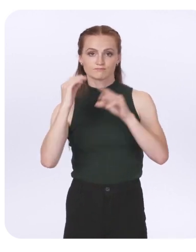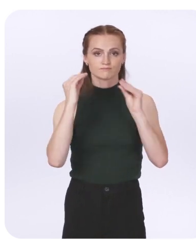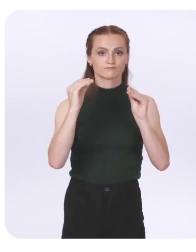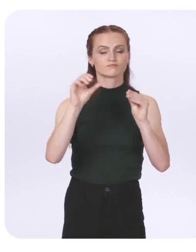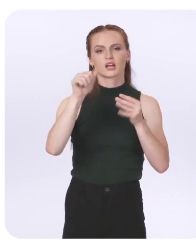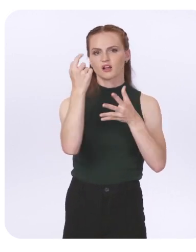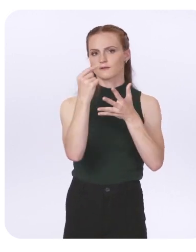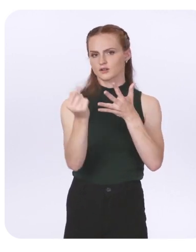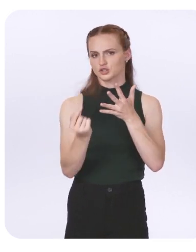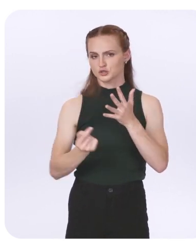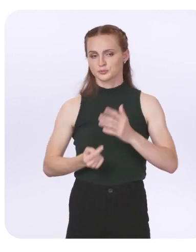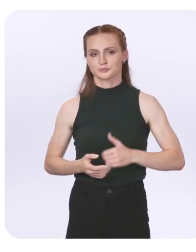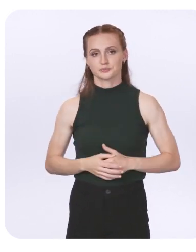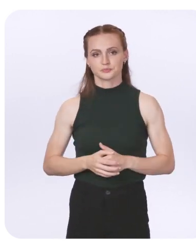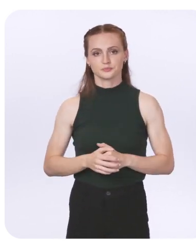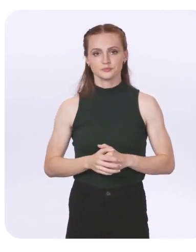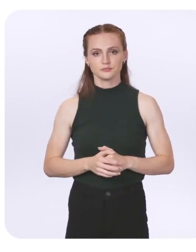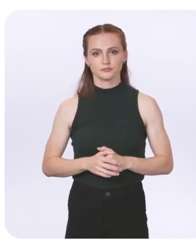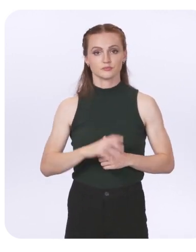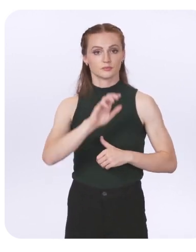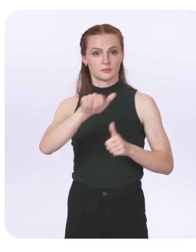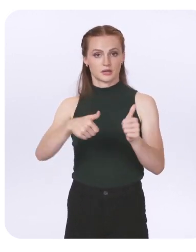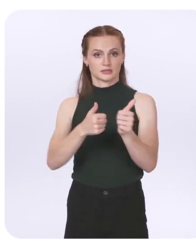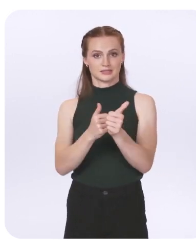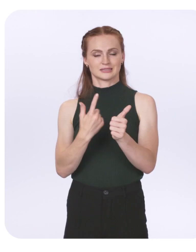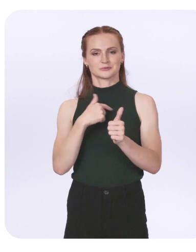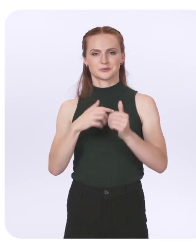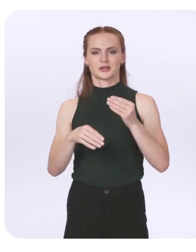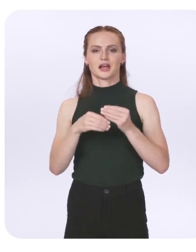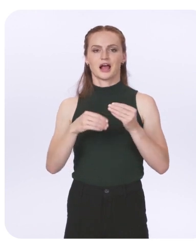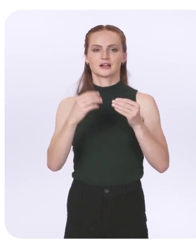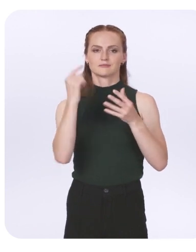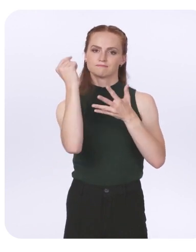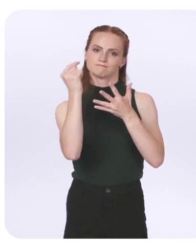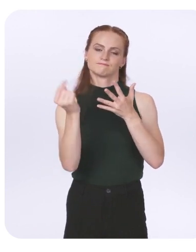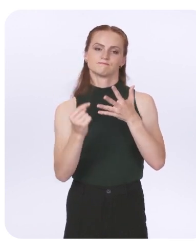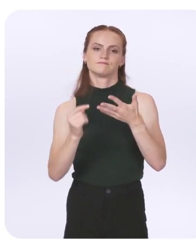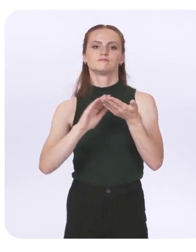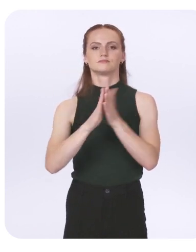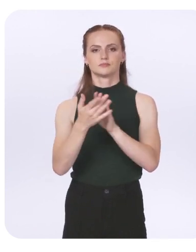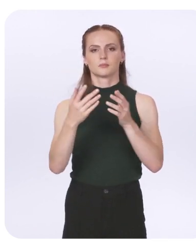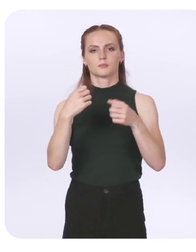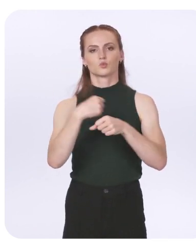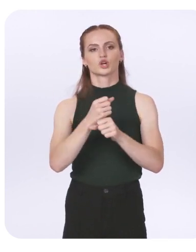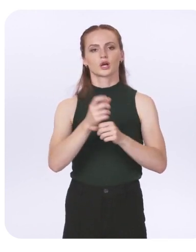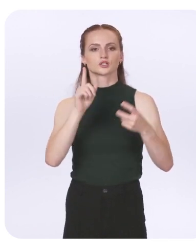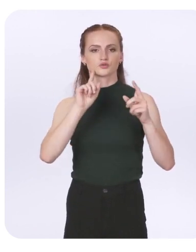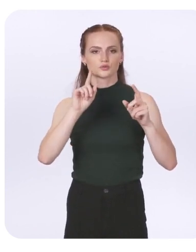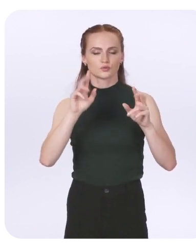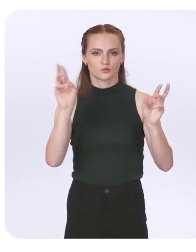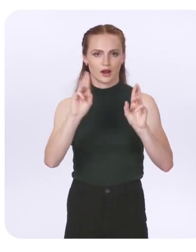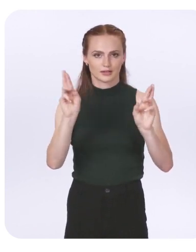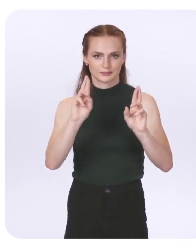Behind the scenes, we added things to make the game truly production ready, like extra analytics, monitoring tools,